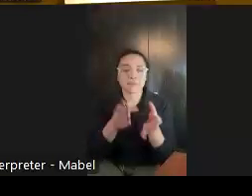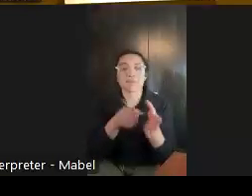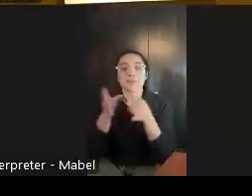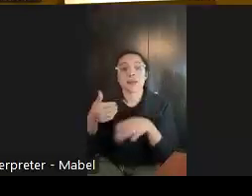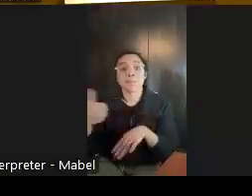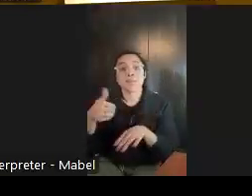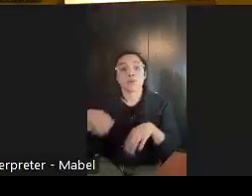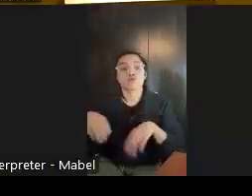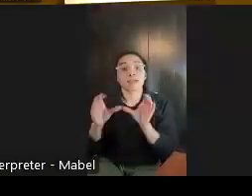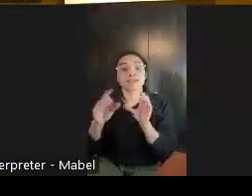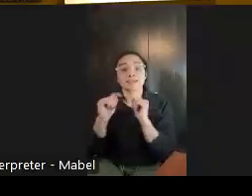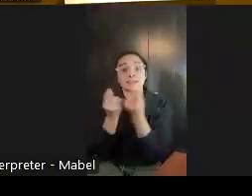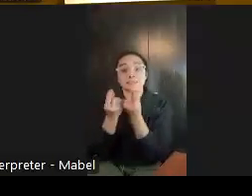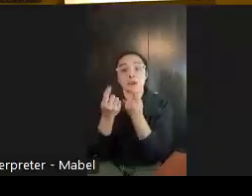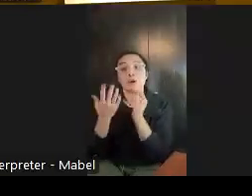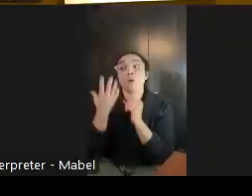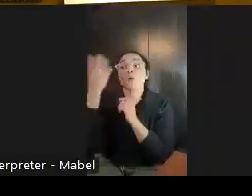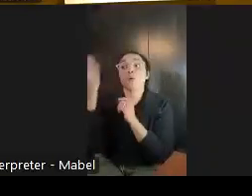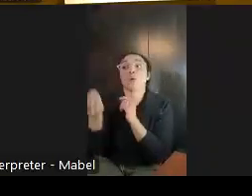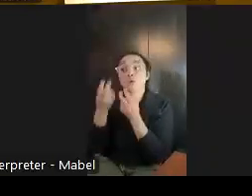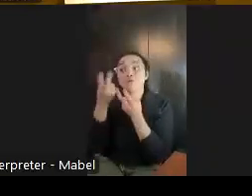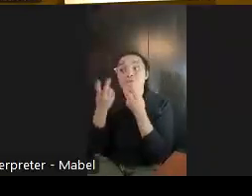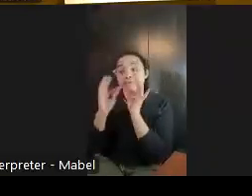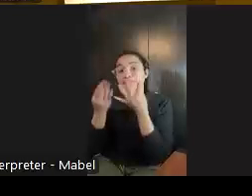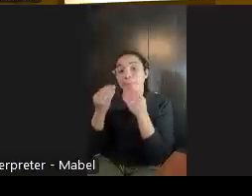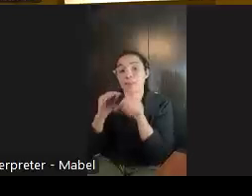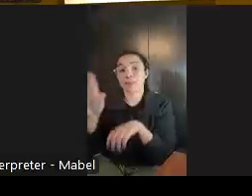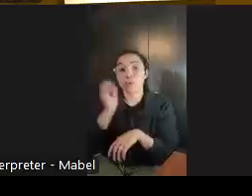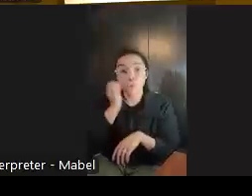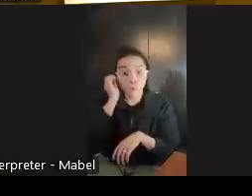out to see a family they have the ability to schedule into our new patient visits to help